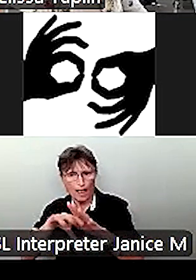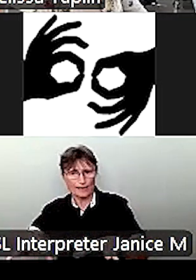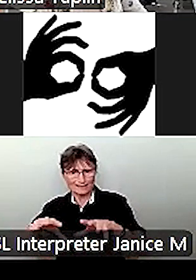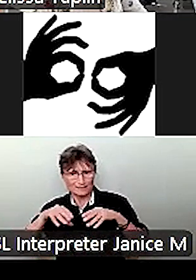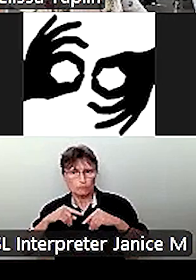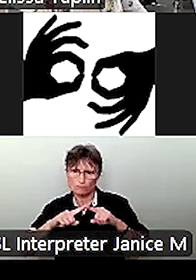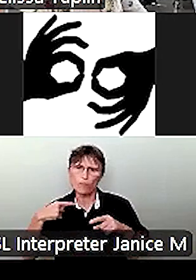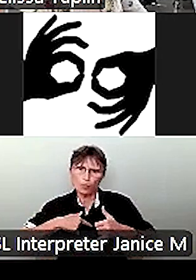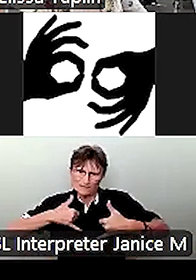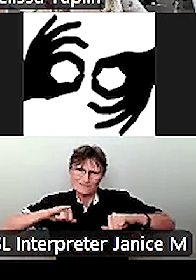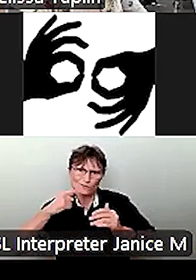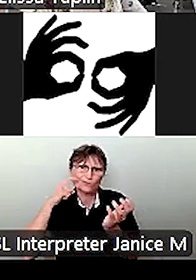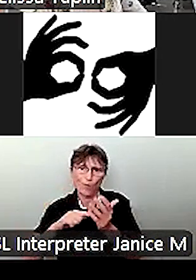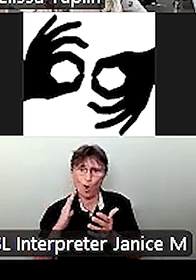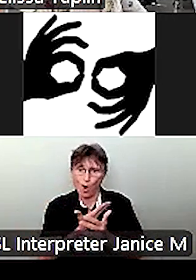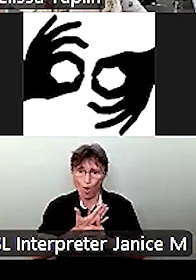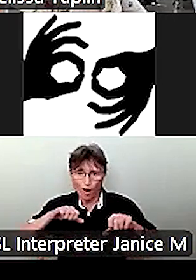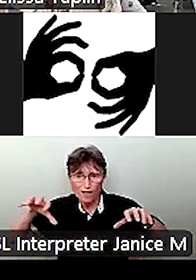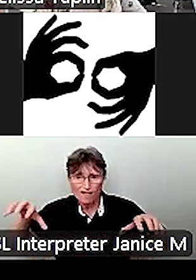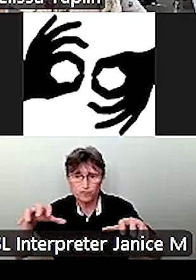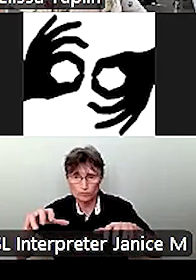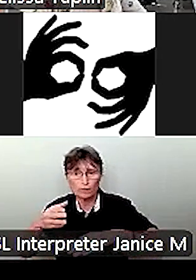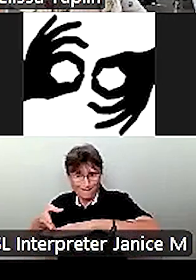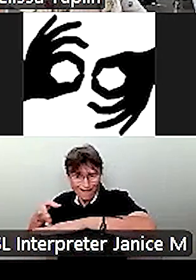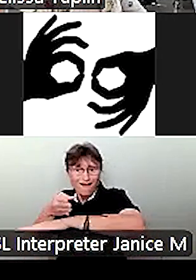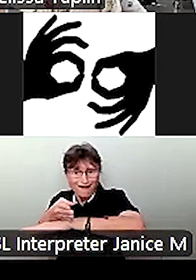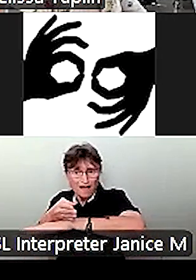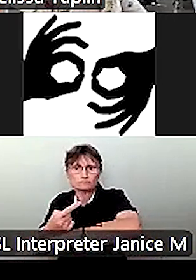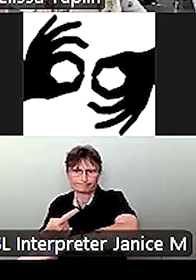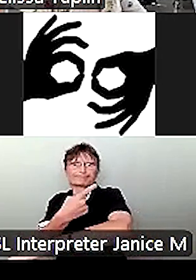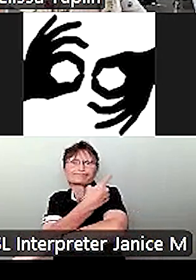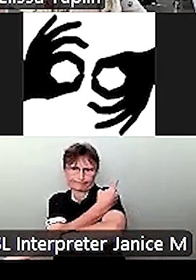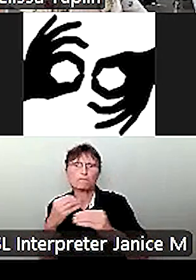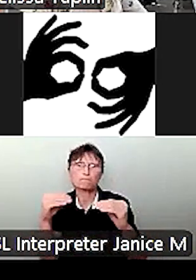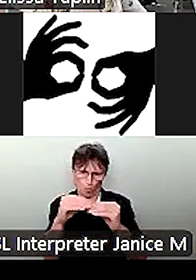We aim to continue building relationships and learning from our communities,